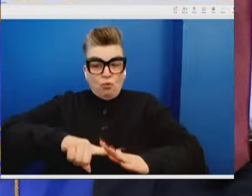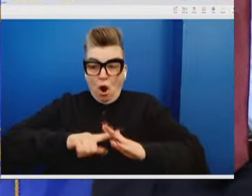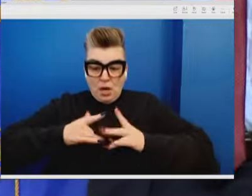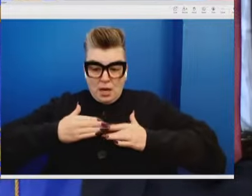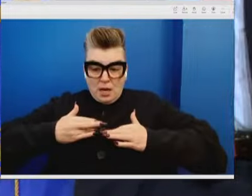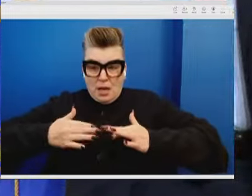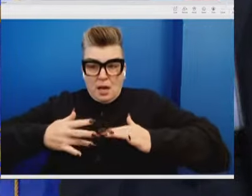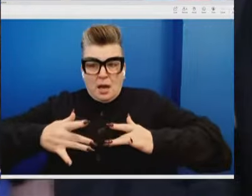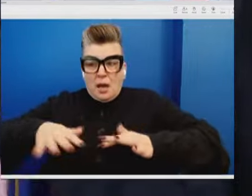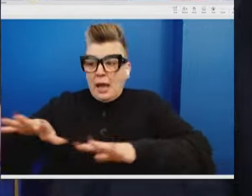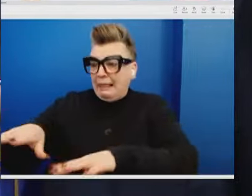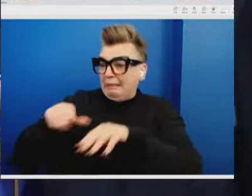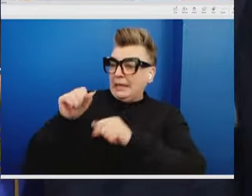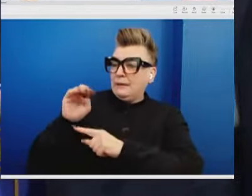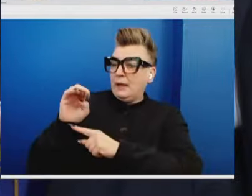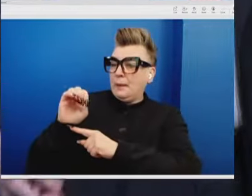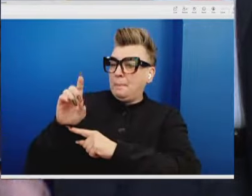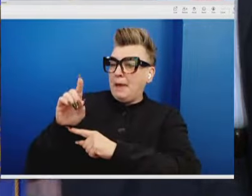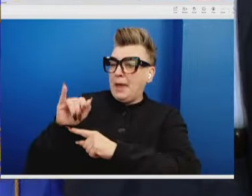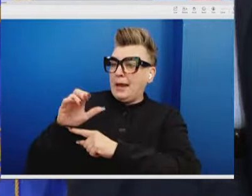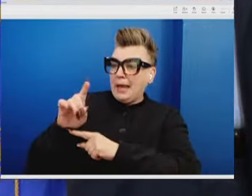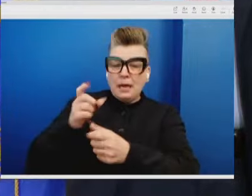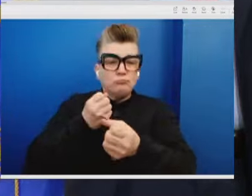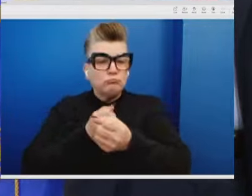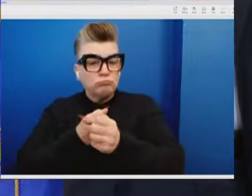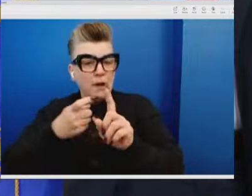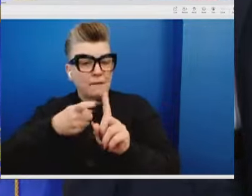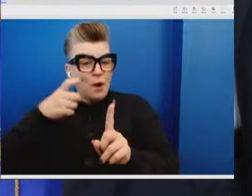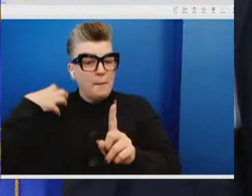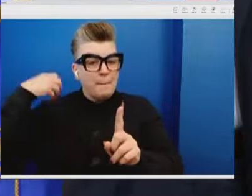this will leave a lot more room for the precious program of Medicaid to take care